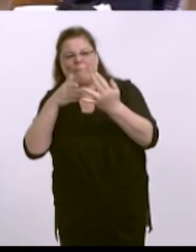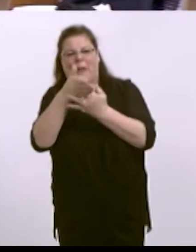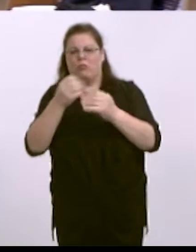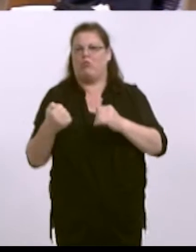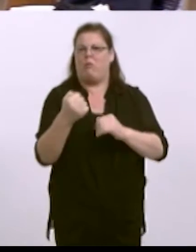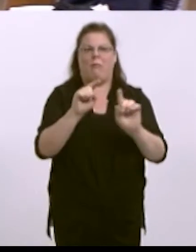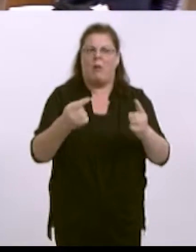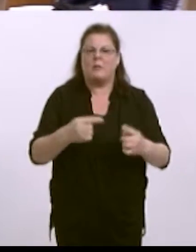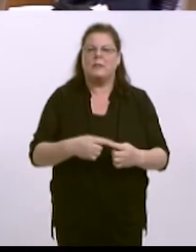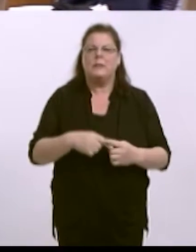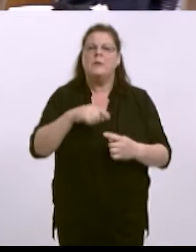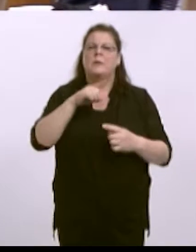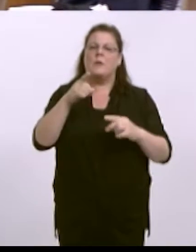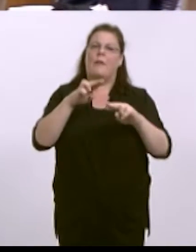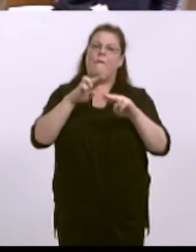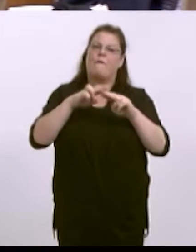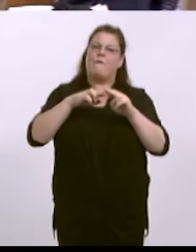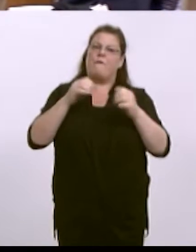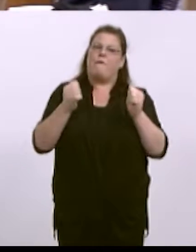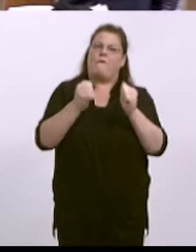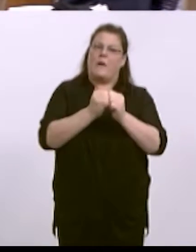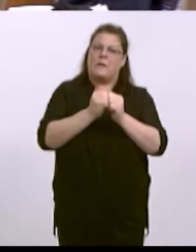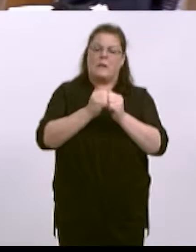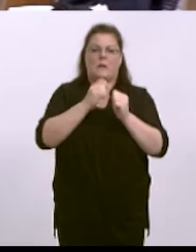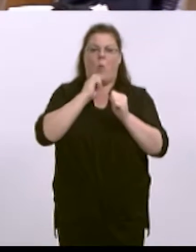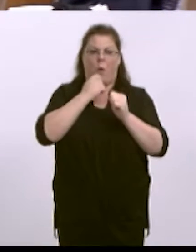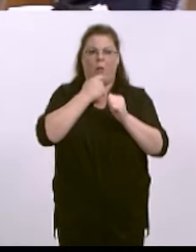negotiations. The franchise will transfer in the autumn of next year, but weíre absolutely